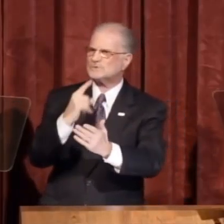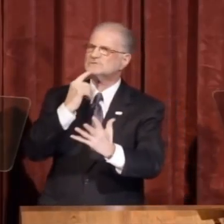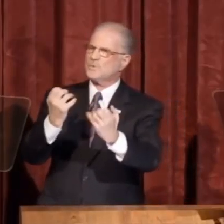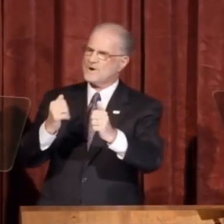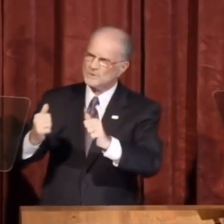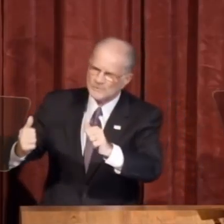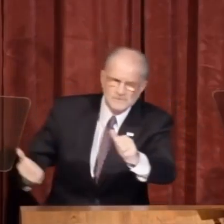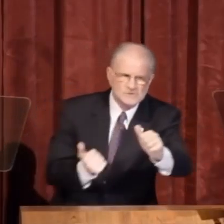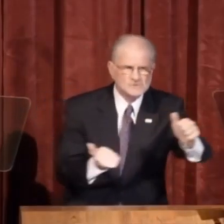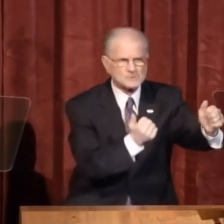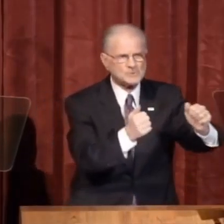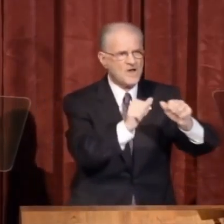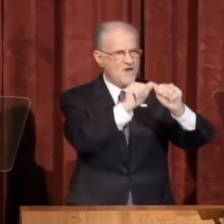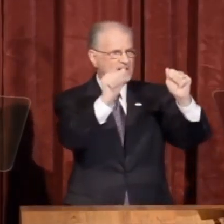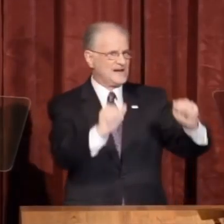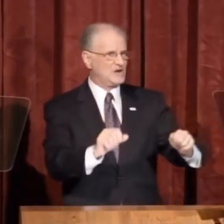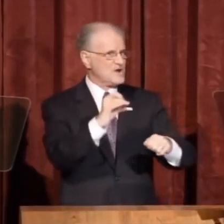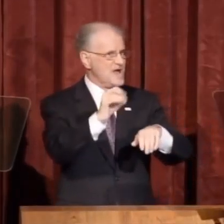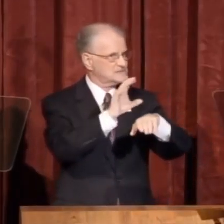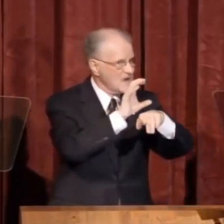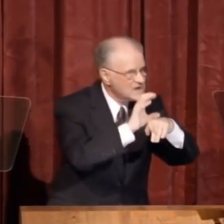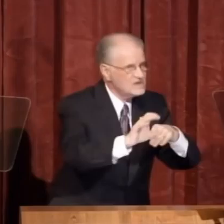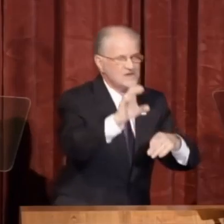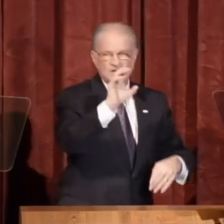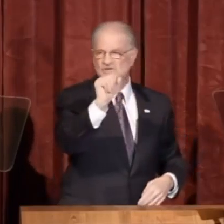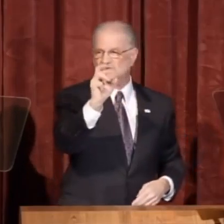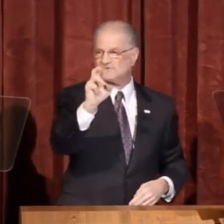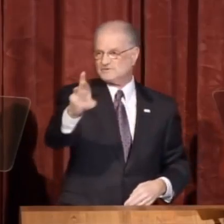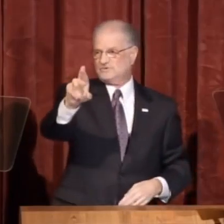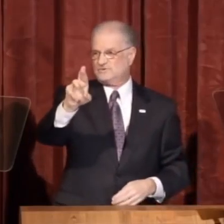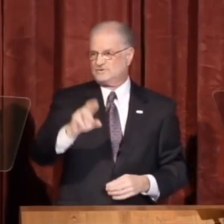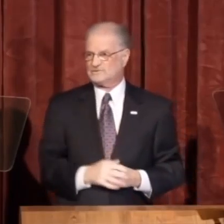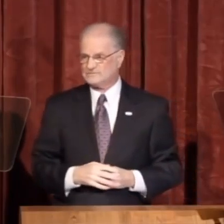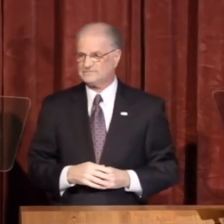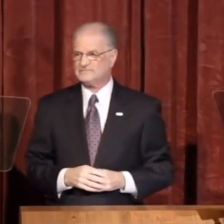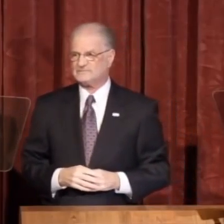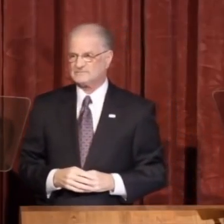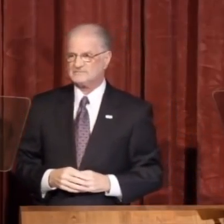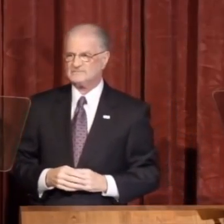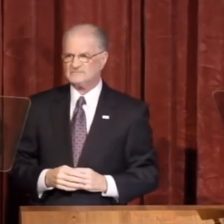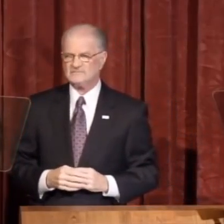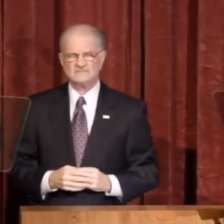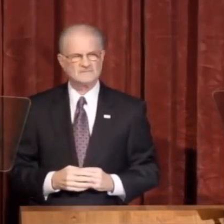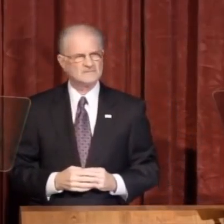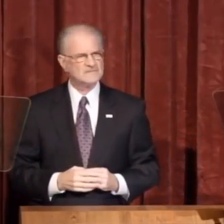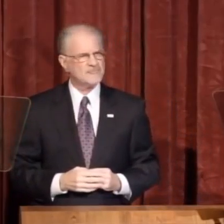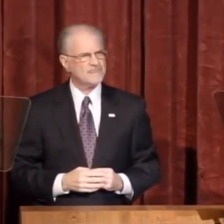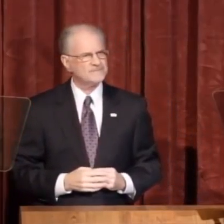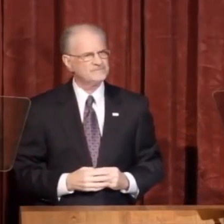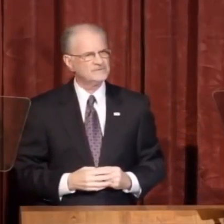no matter area of undergraduate study. But our dream is to provide a liberal arts